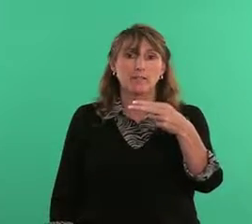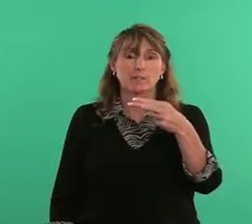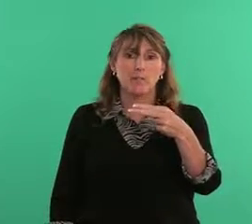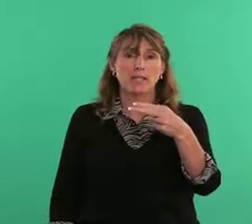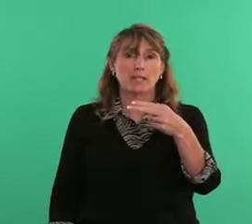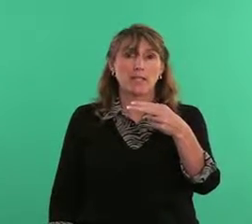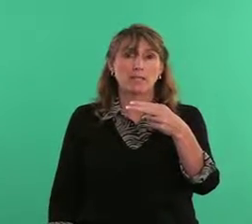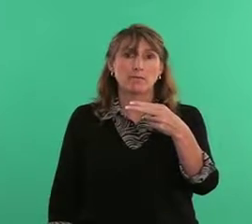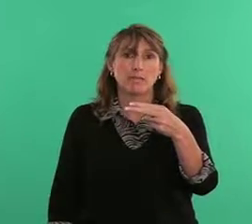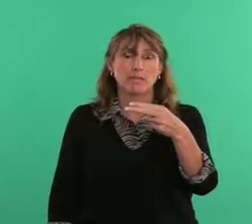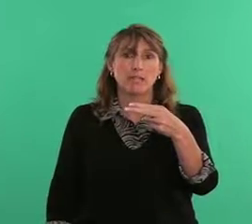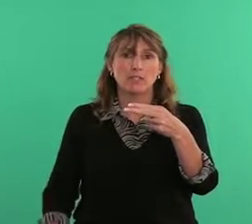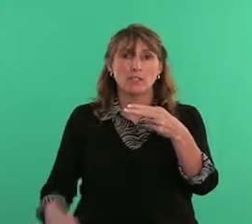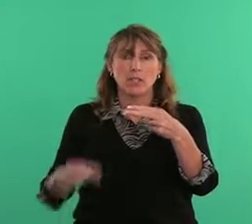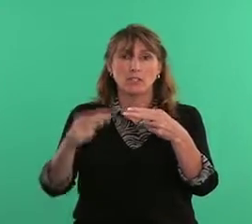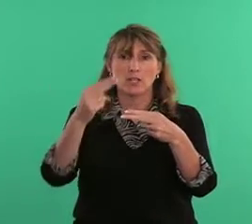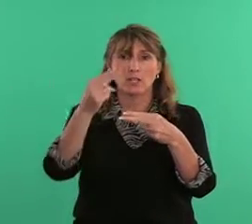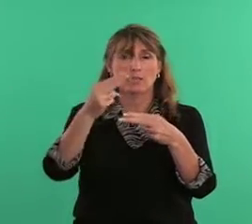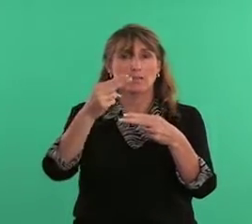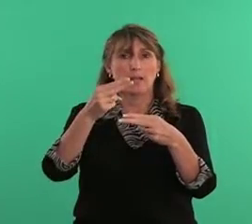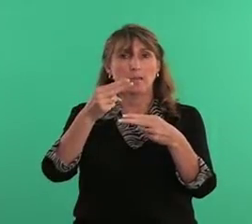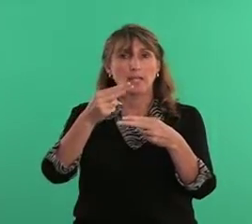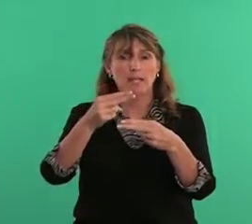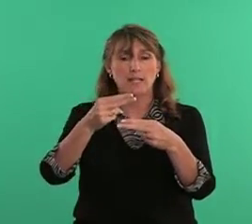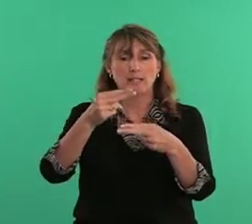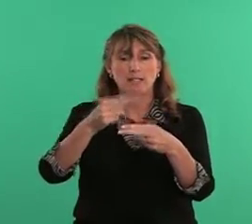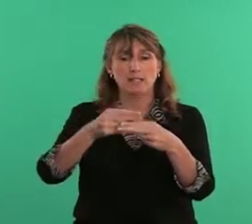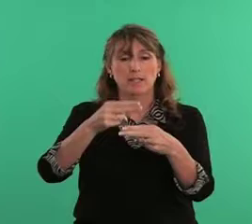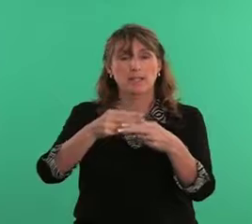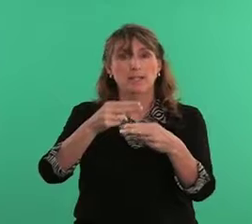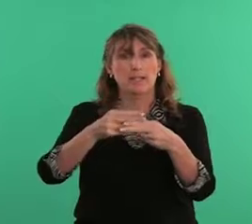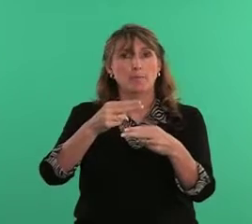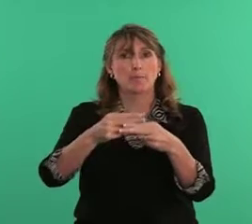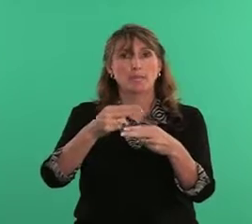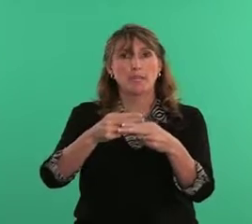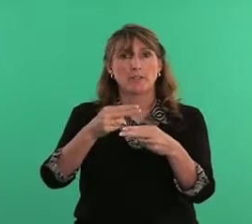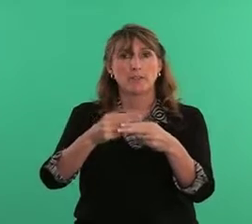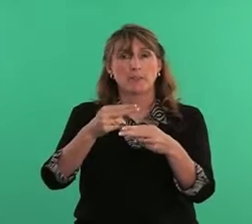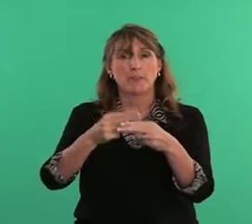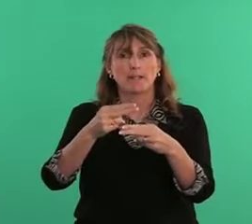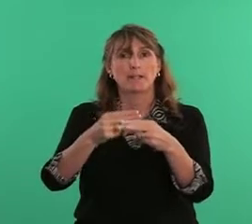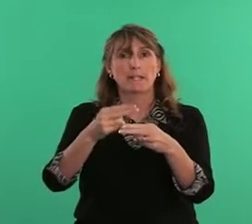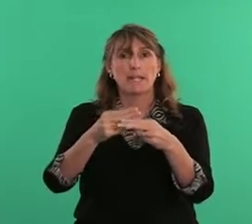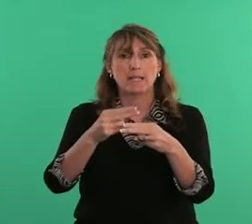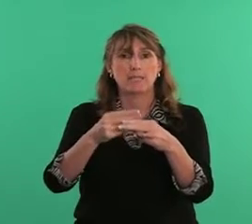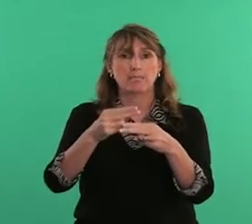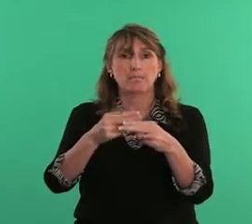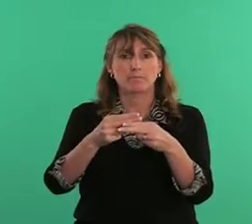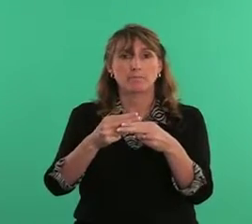base hand in the H handshape dominant hand and then tap them together name